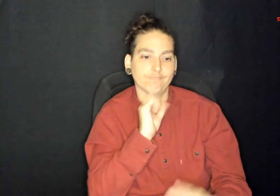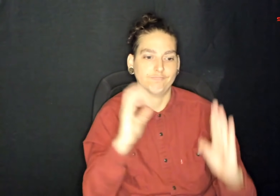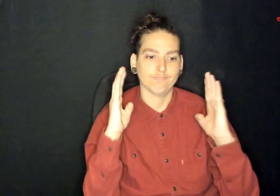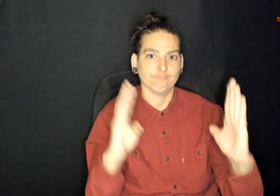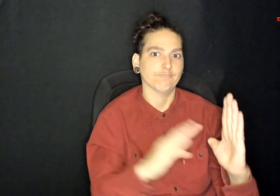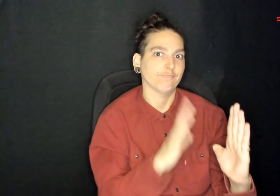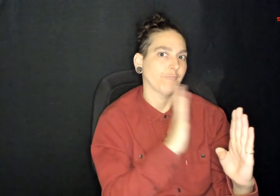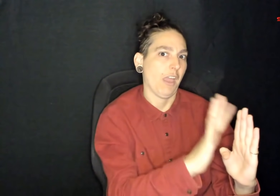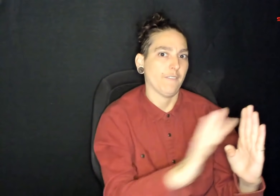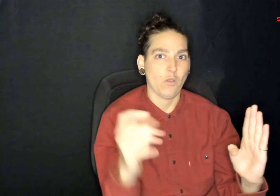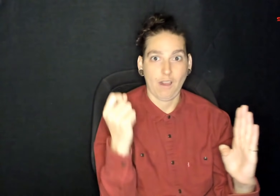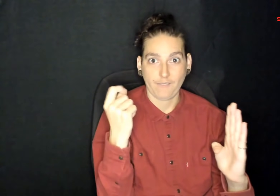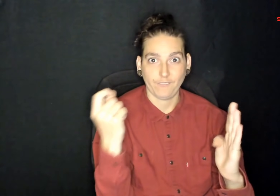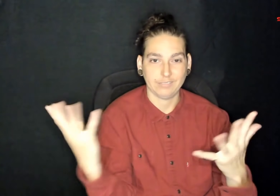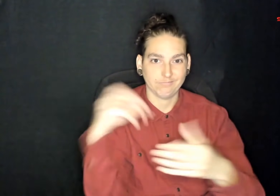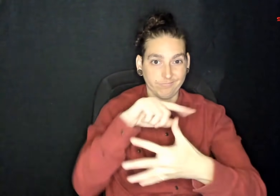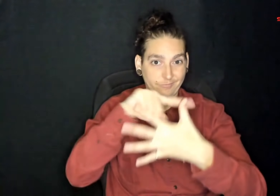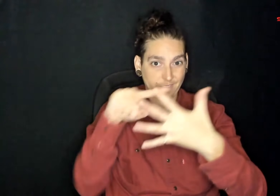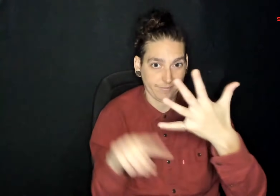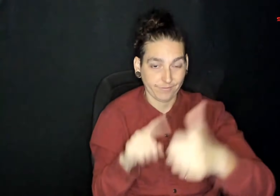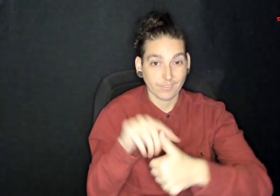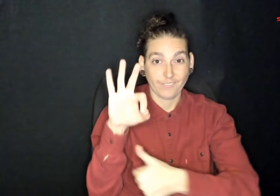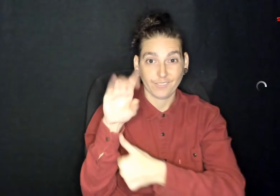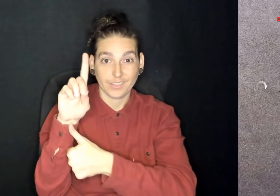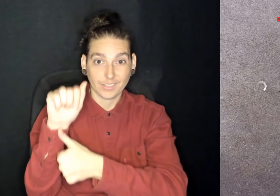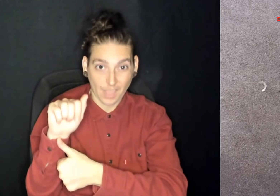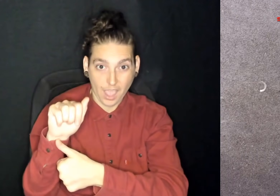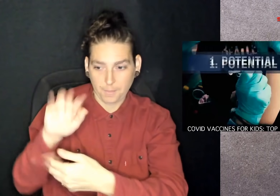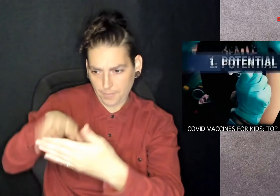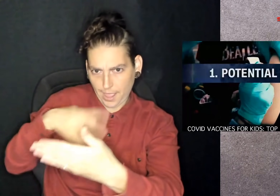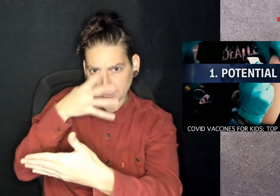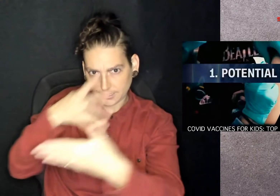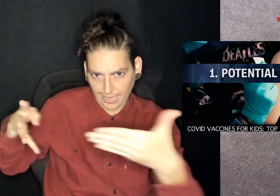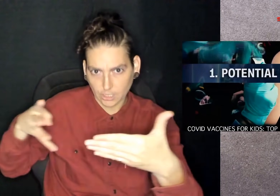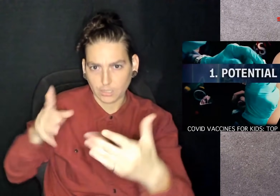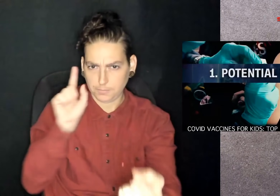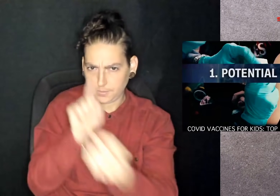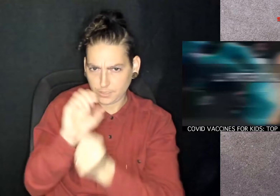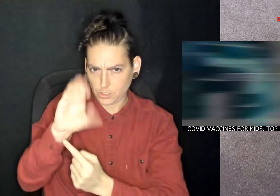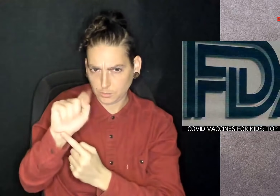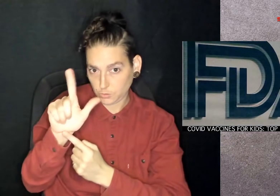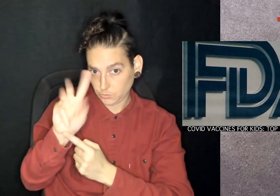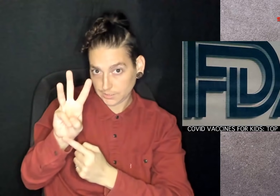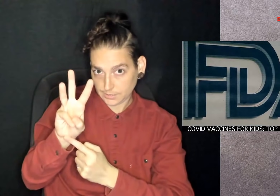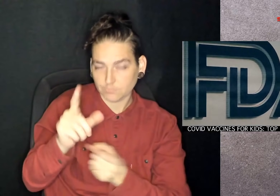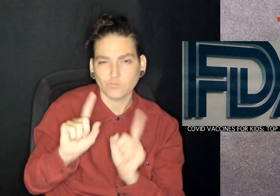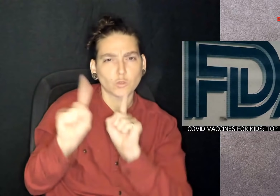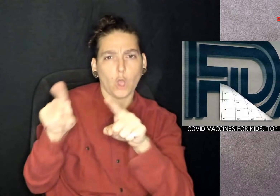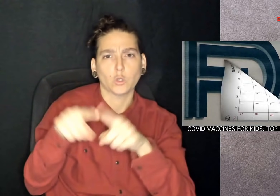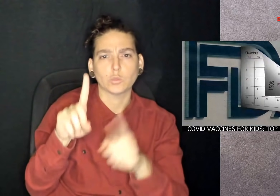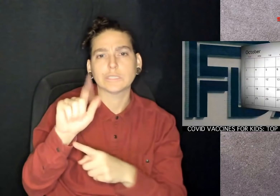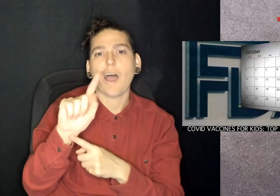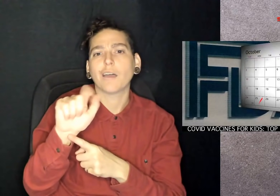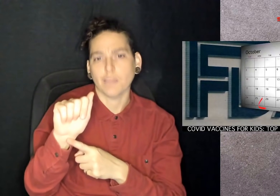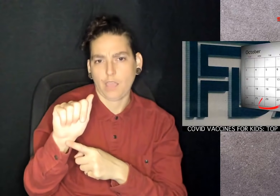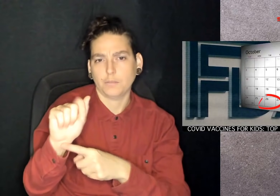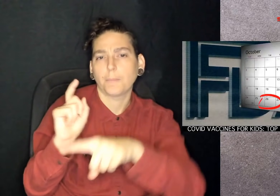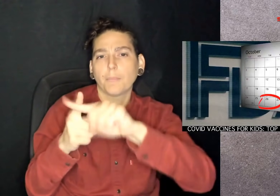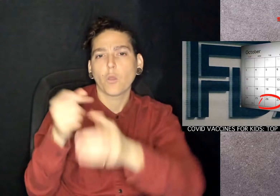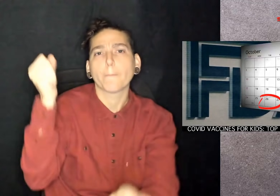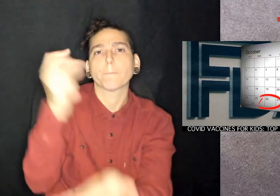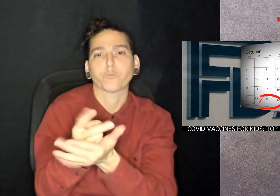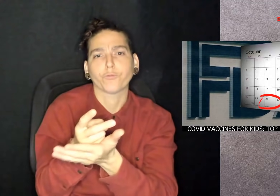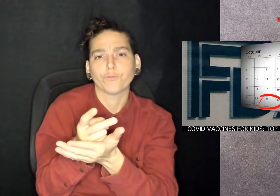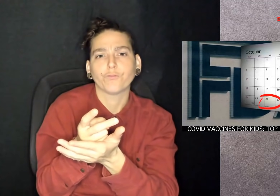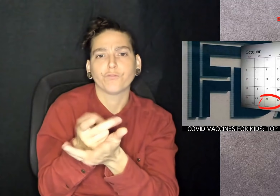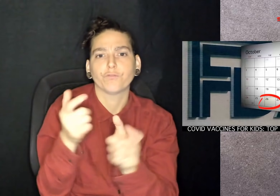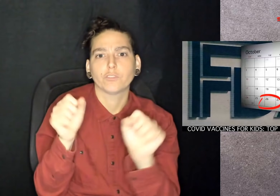for its vaccine for kids 5 to 11 number one an FDA panel is scheduled to meet October